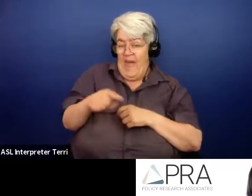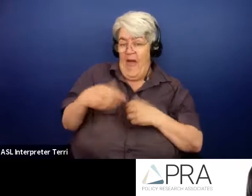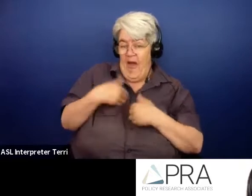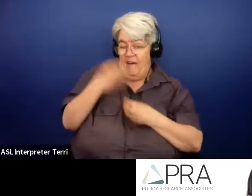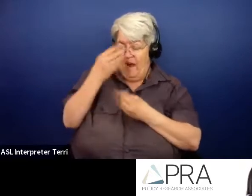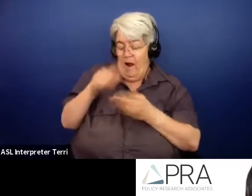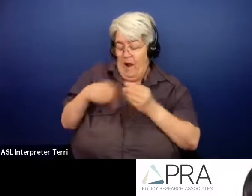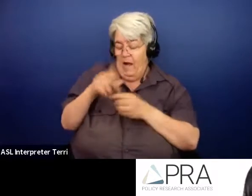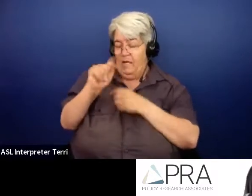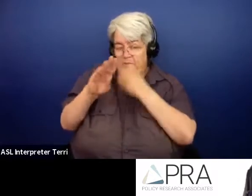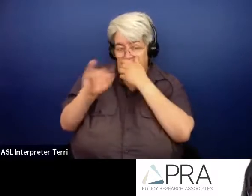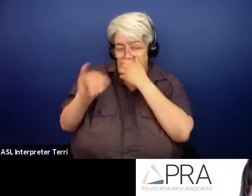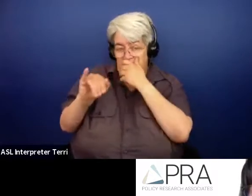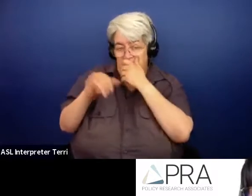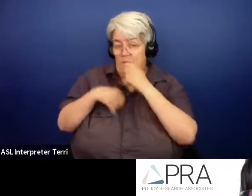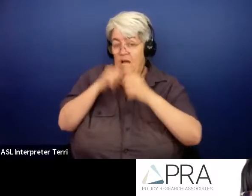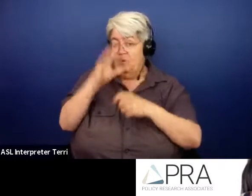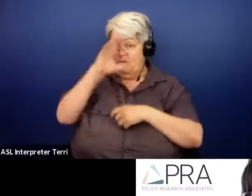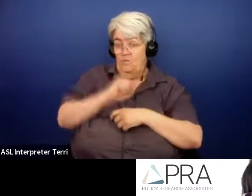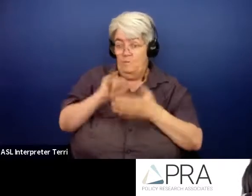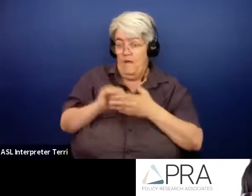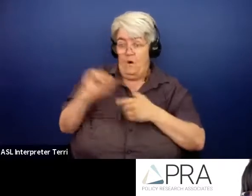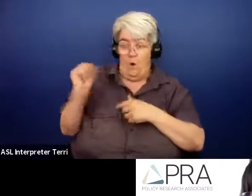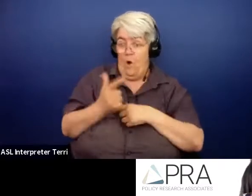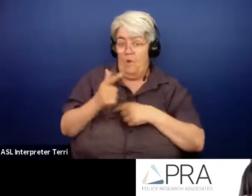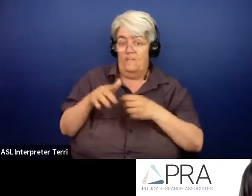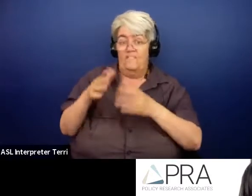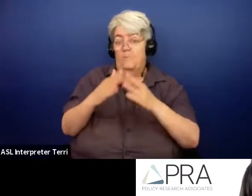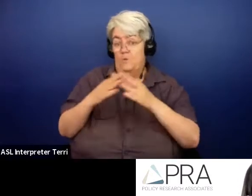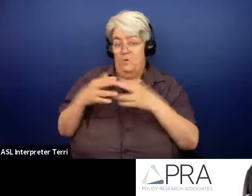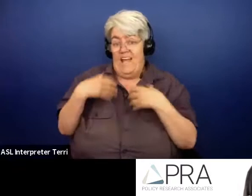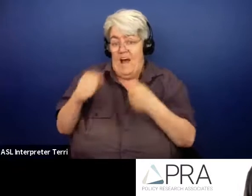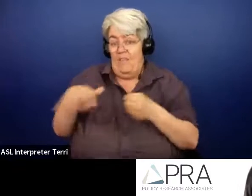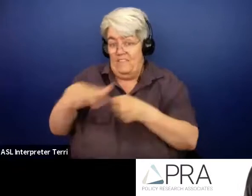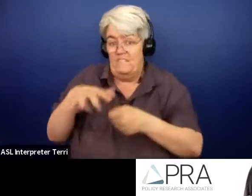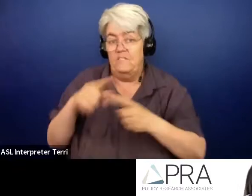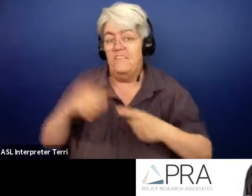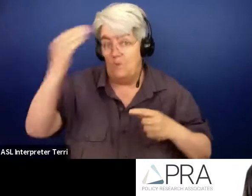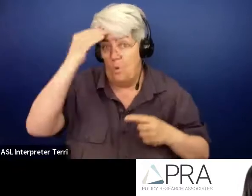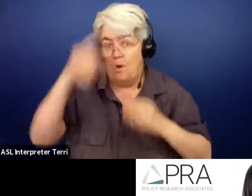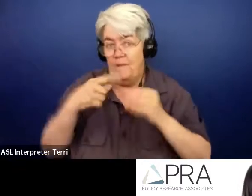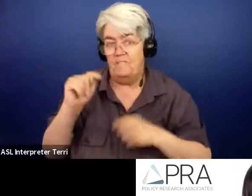injury. Because I couldn't assume that all of the providers do. And then having them